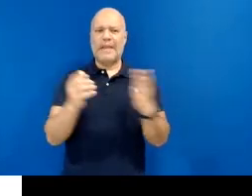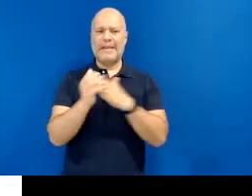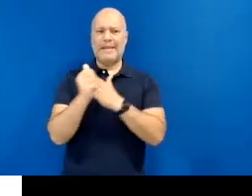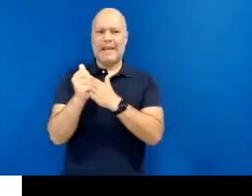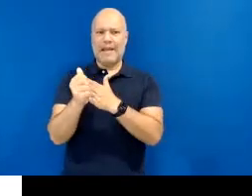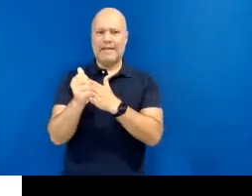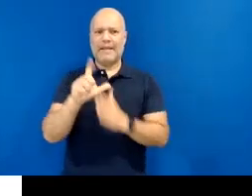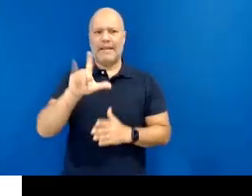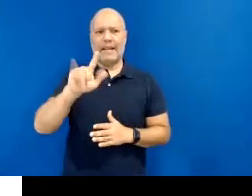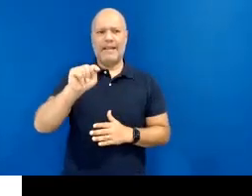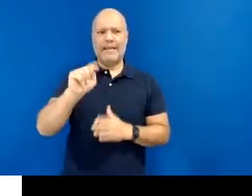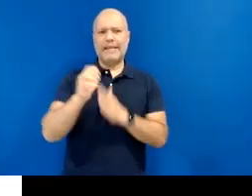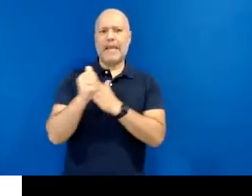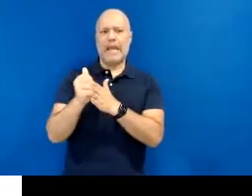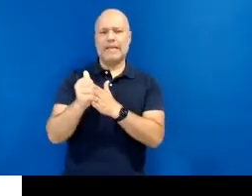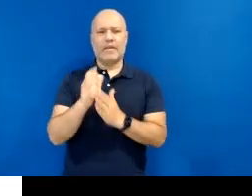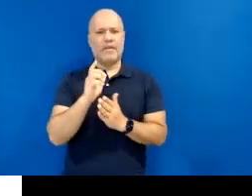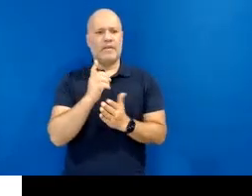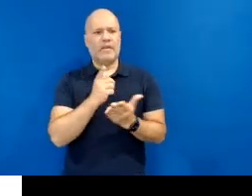Also compile a lot of these resources by subject